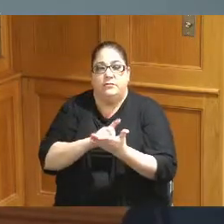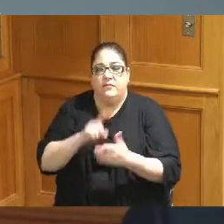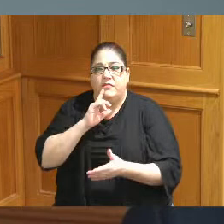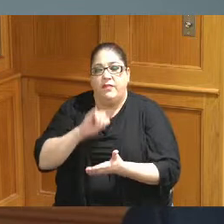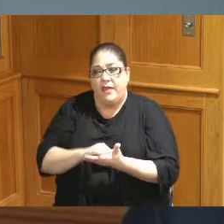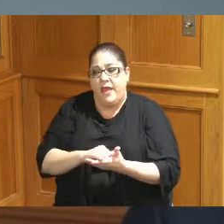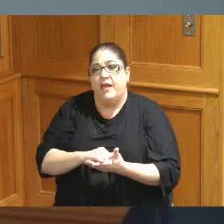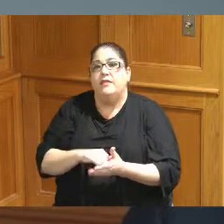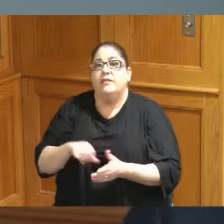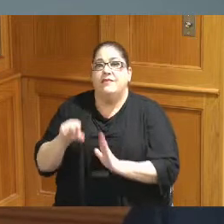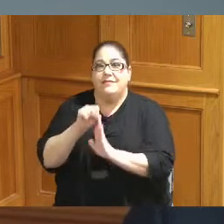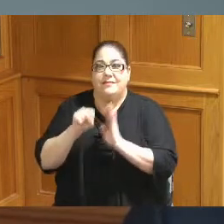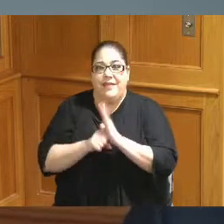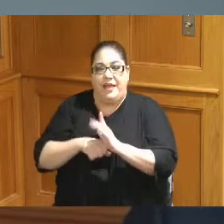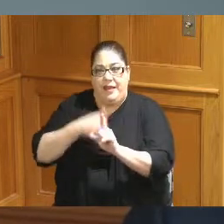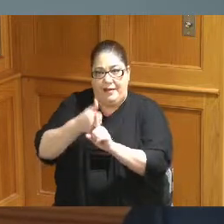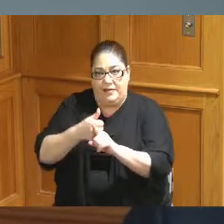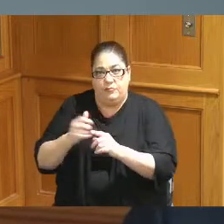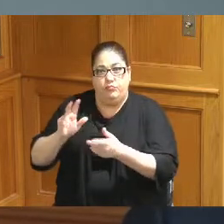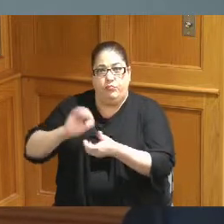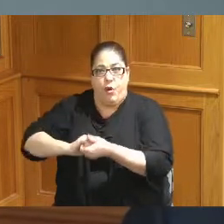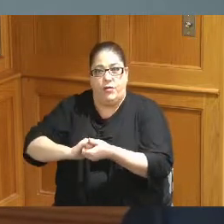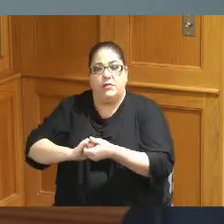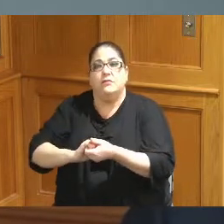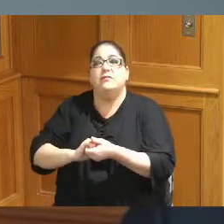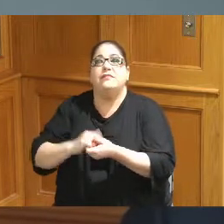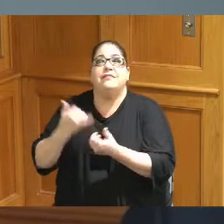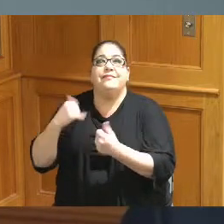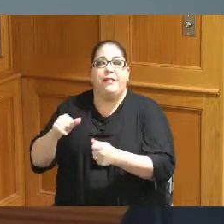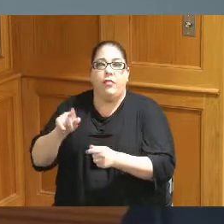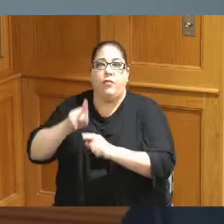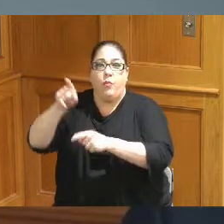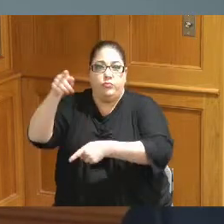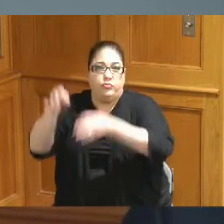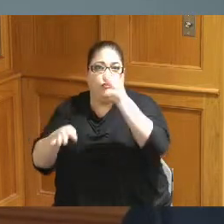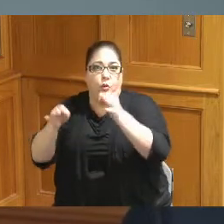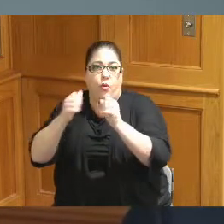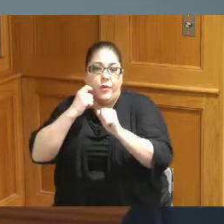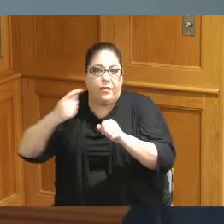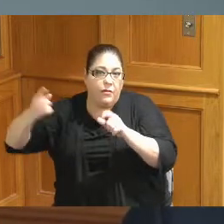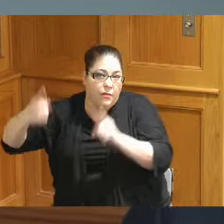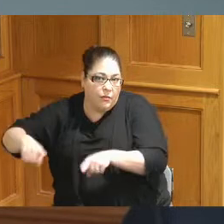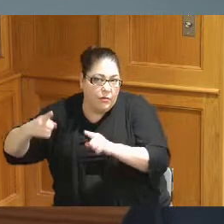and and its Partners continue to enter into settlement agreements with those manufacturers